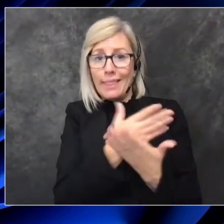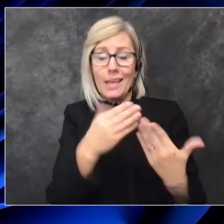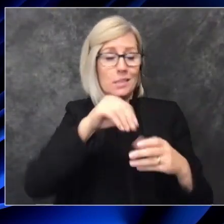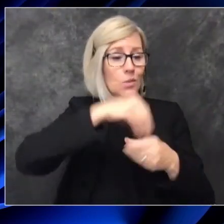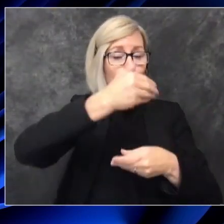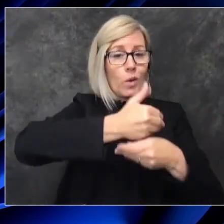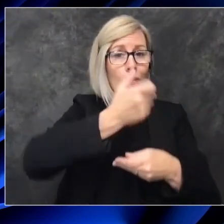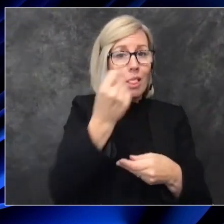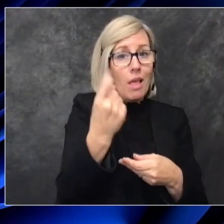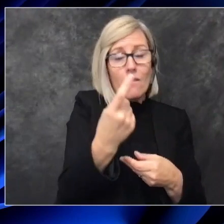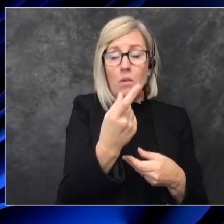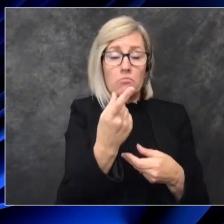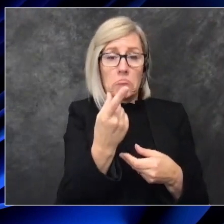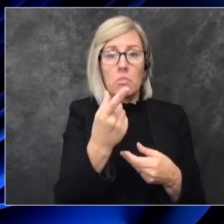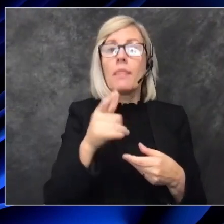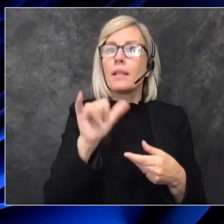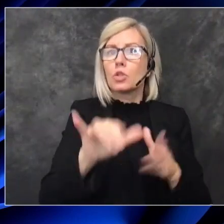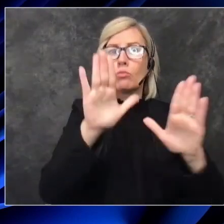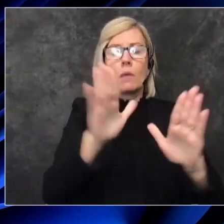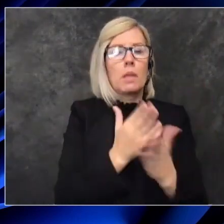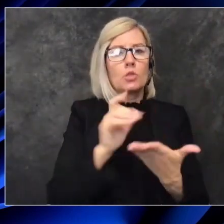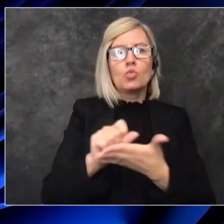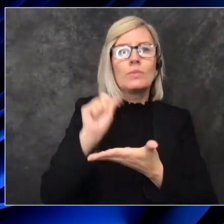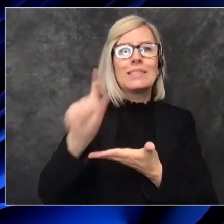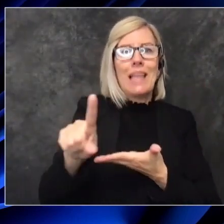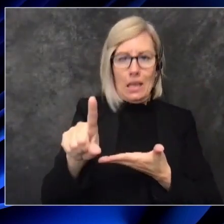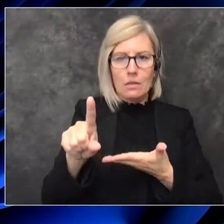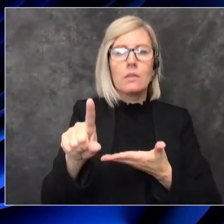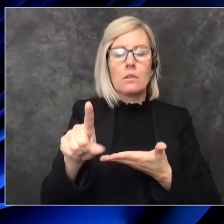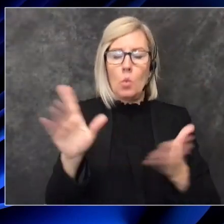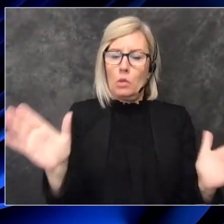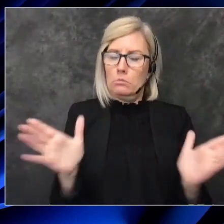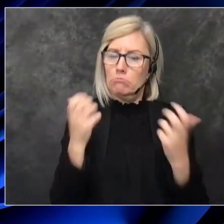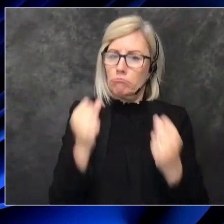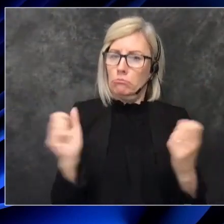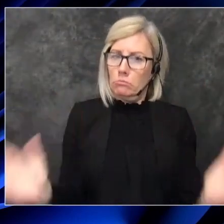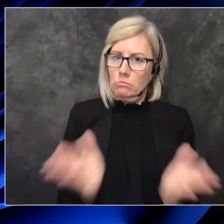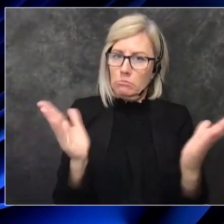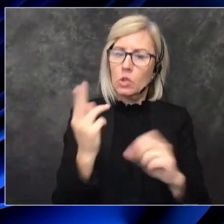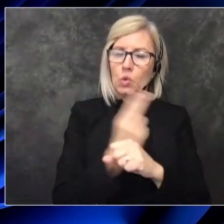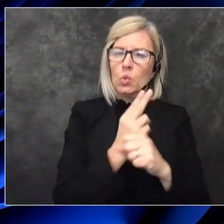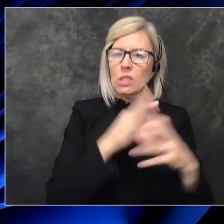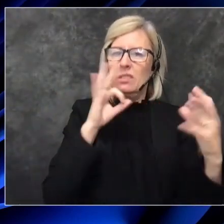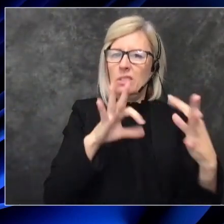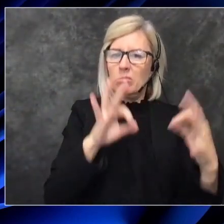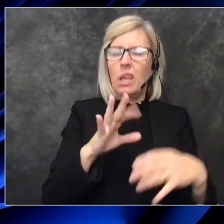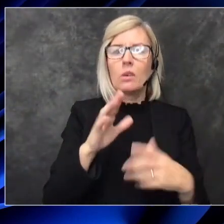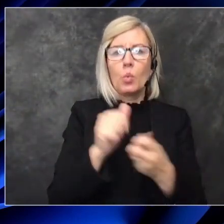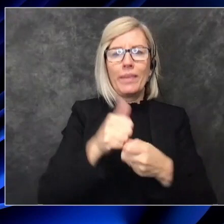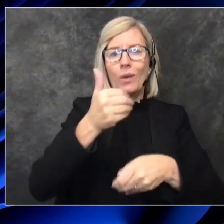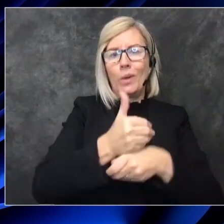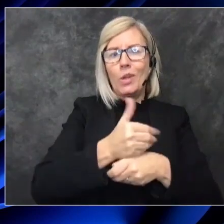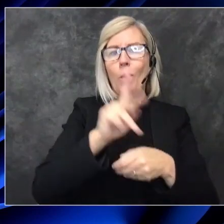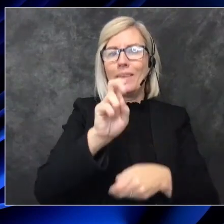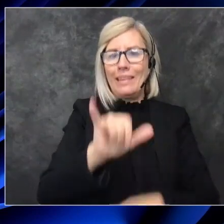to be able to send that feedback, so we strongly encourage you to use the feedback hub with Windows Key F.